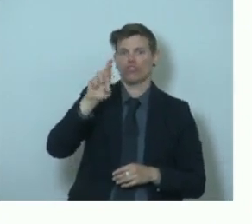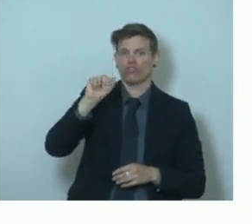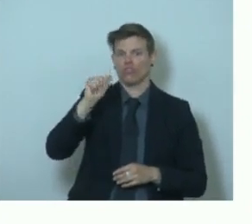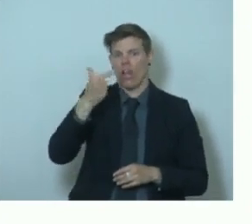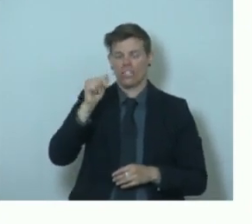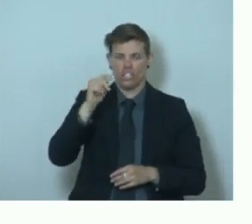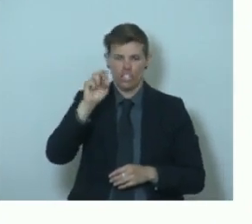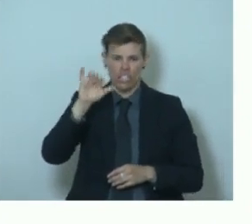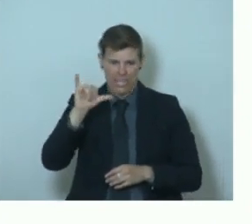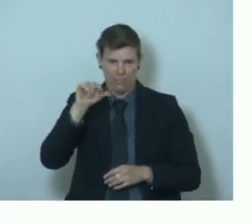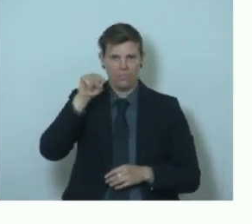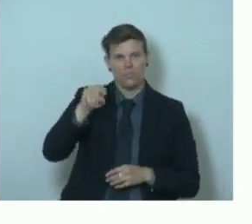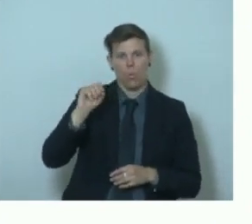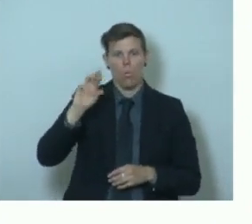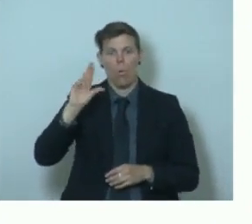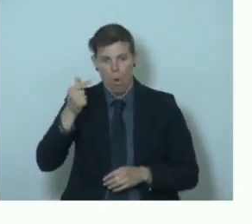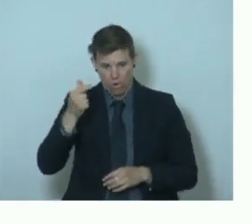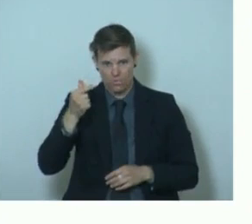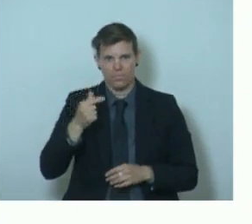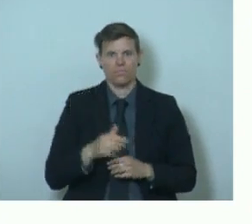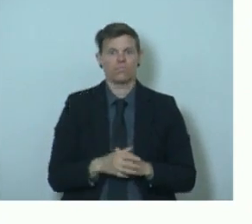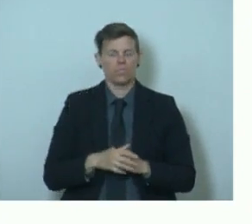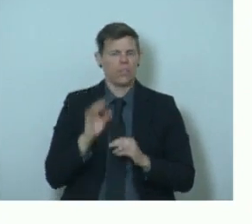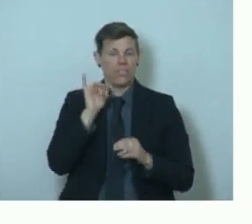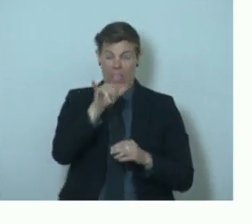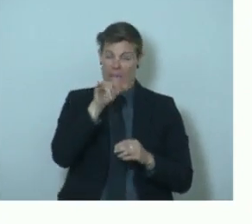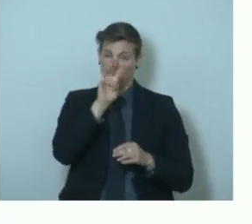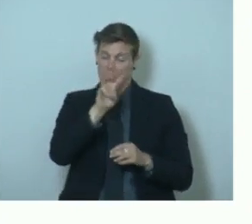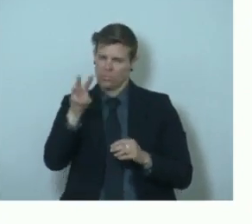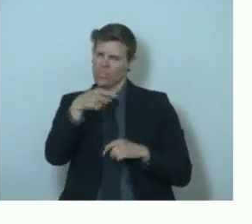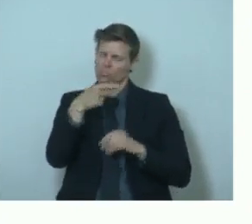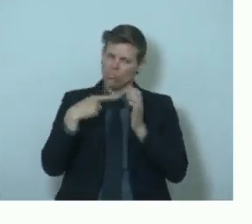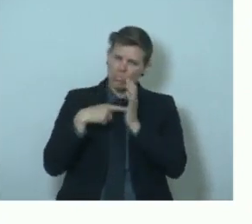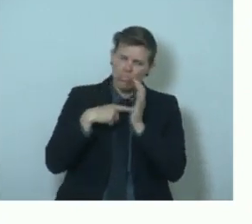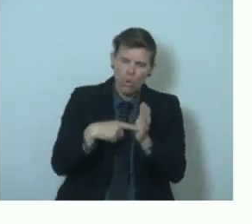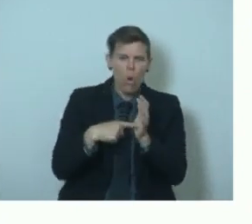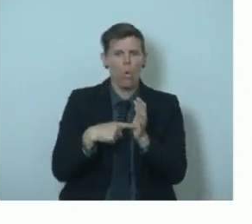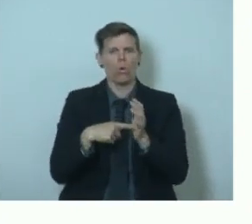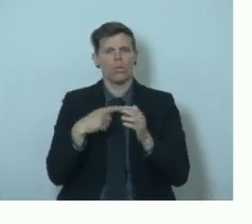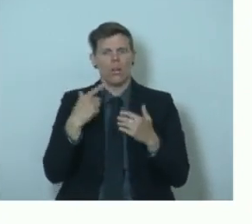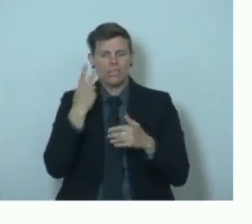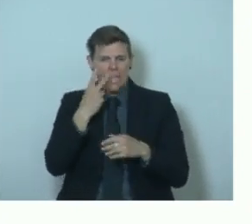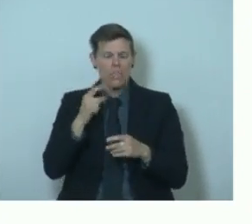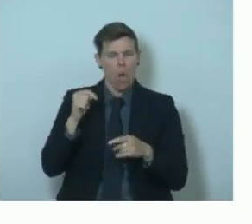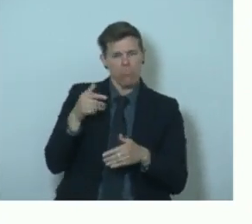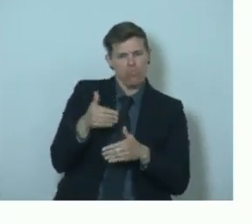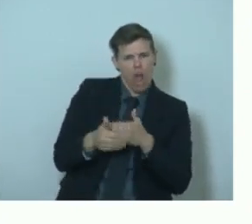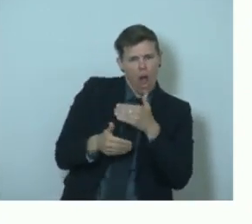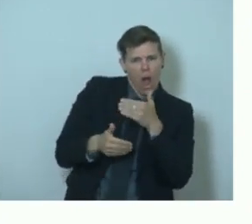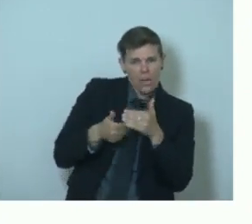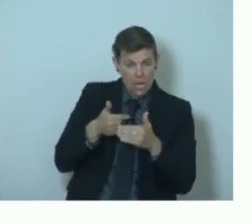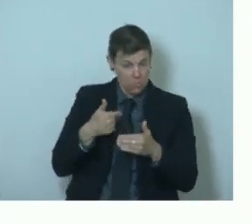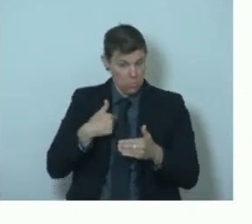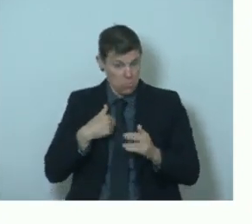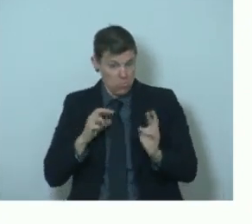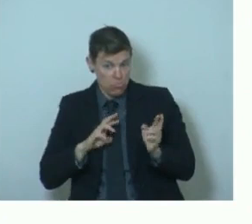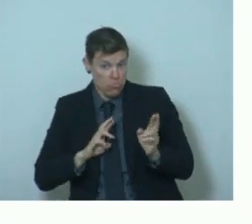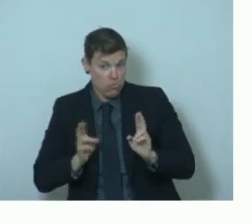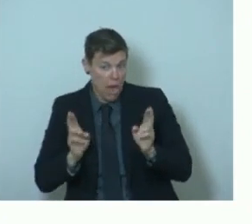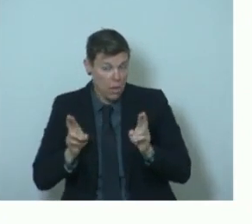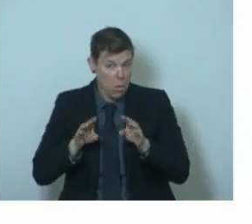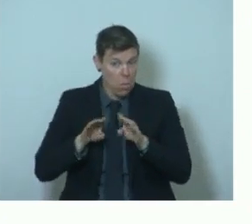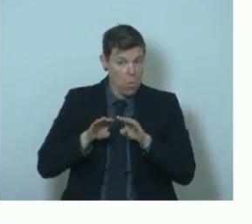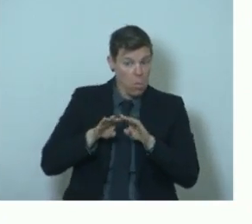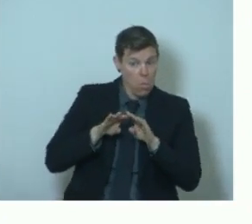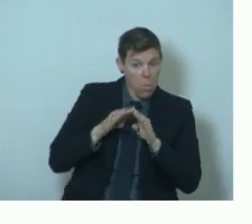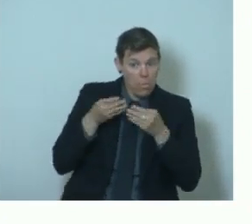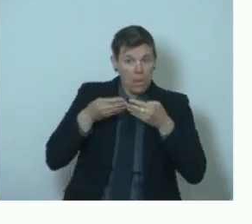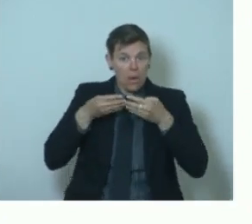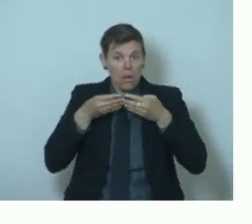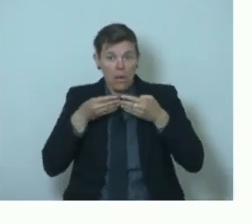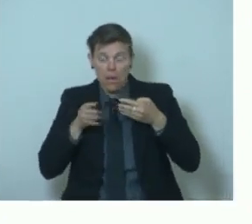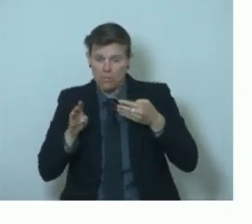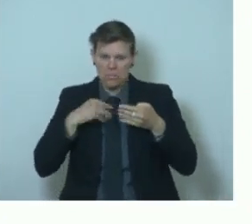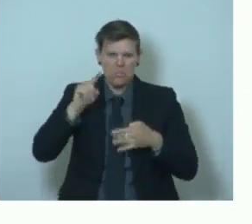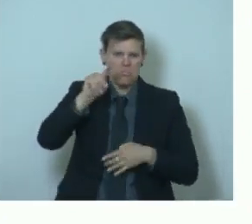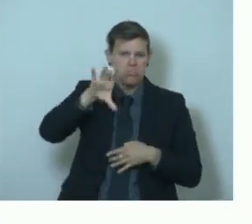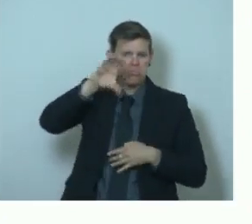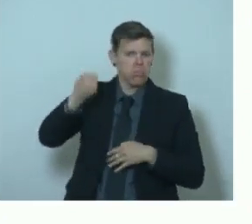THIS MAPS ALL OF THE STATES IN TERMS OF THEIR PACING AND WHETHER OR NOT THEY ARE READY TO START REOPENING.